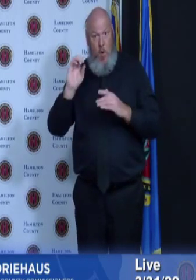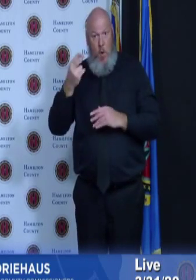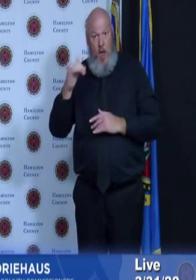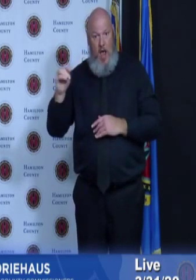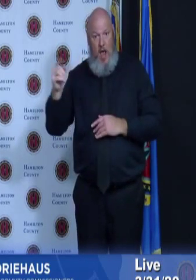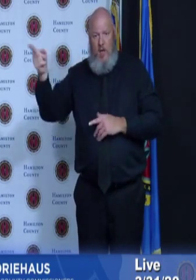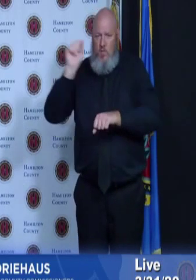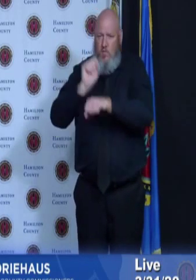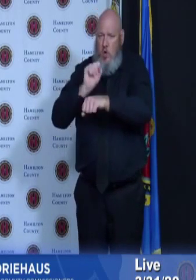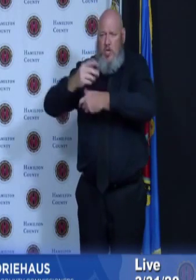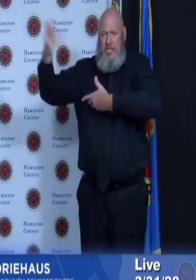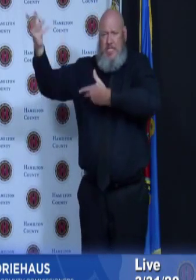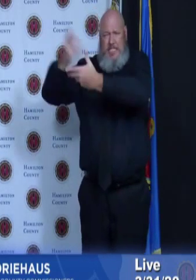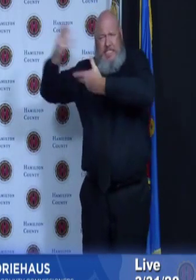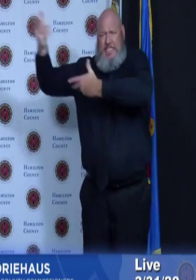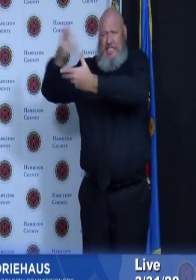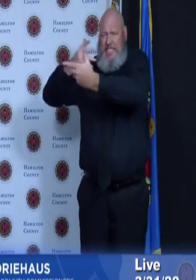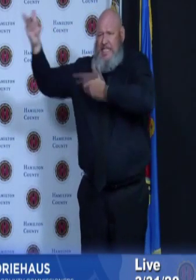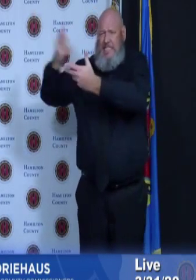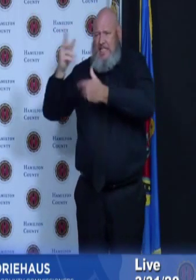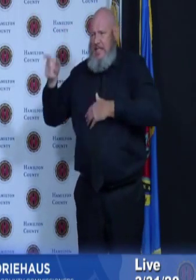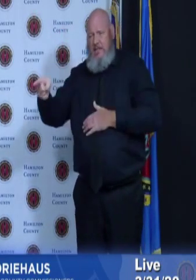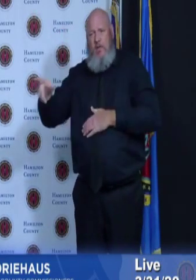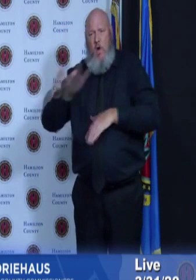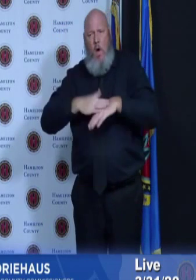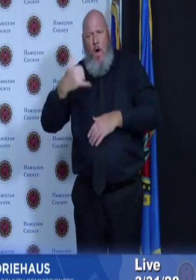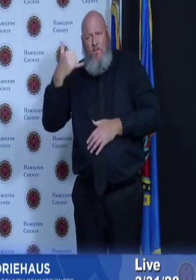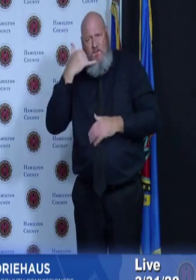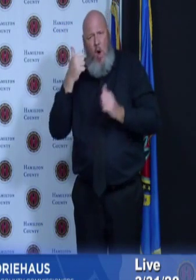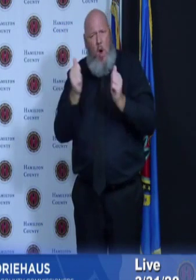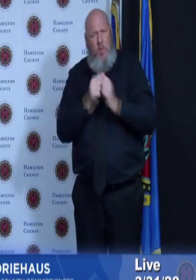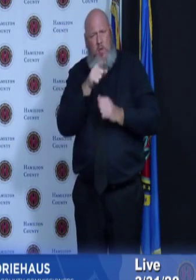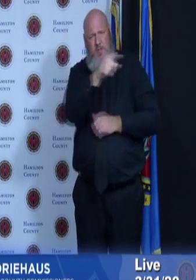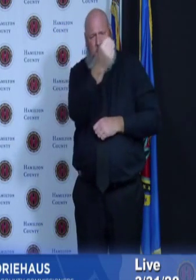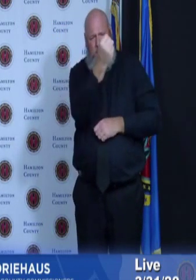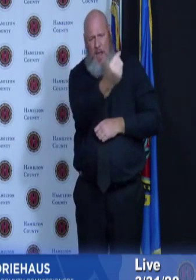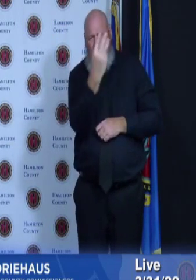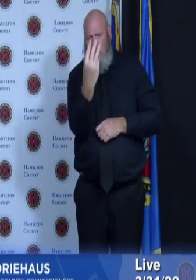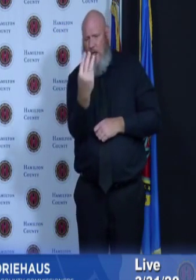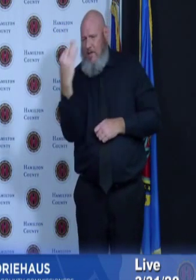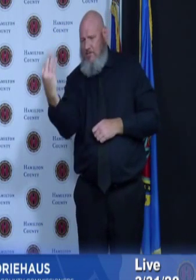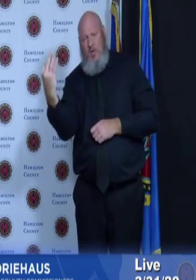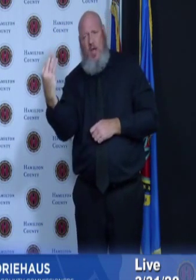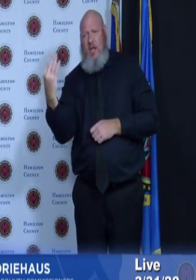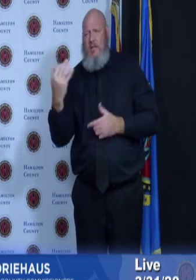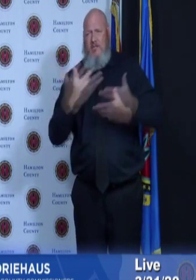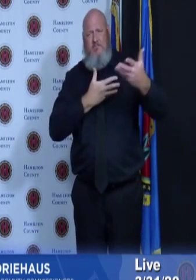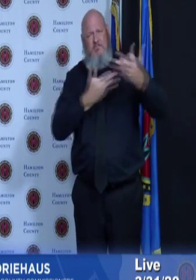got their Chiefs of Staff on the line talking about what we know what they